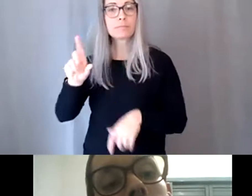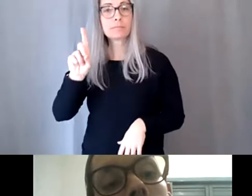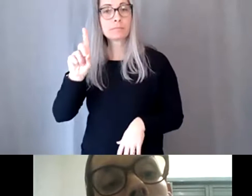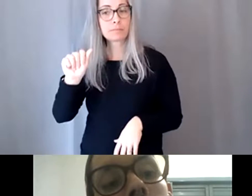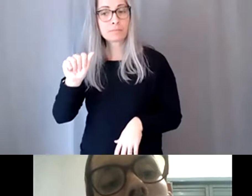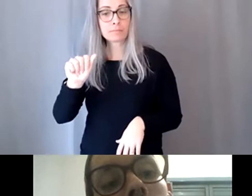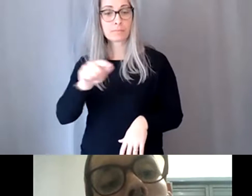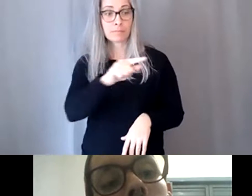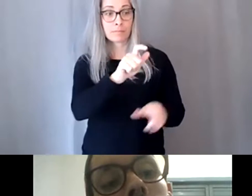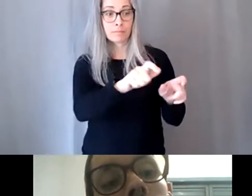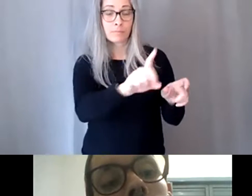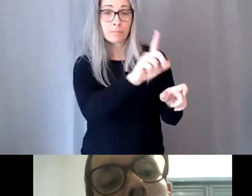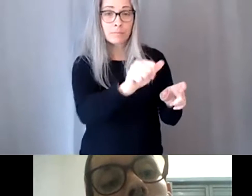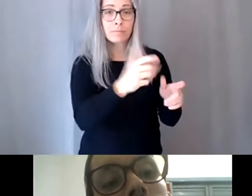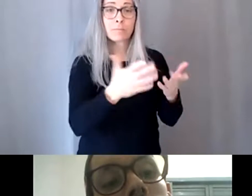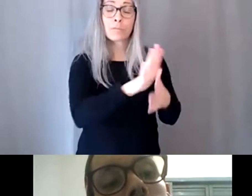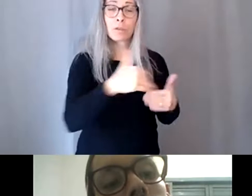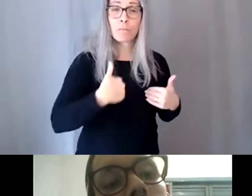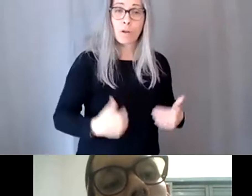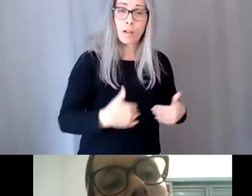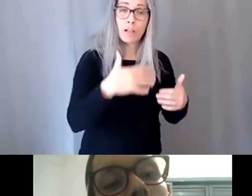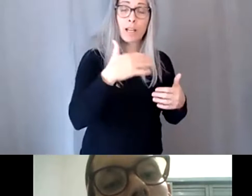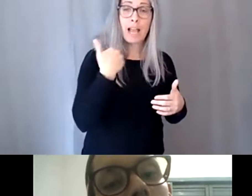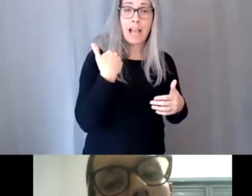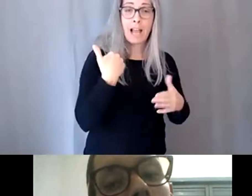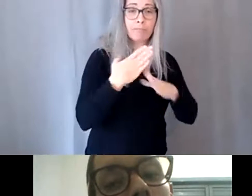immunity or be experiencing higher levels of isolation already